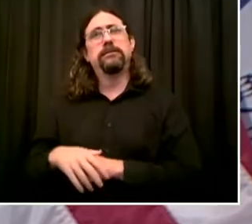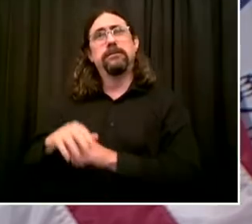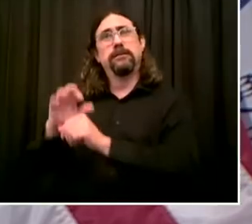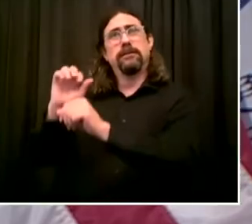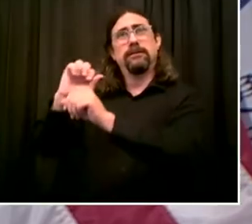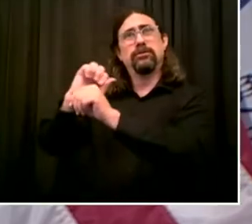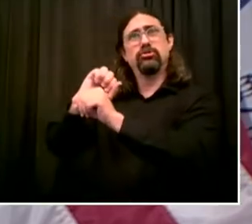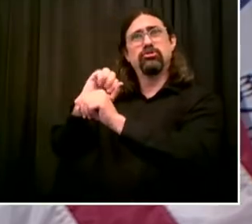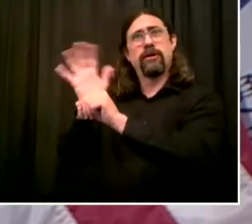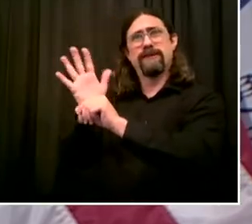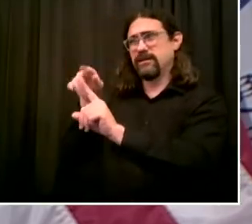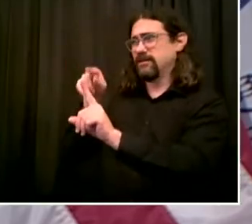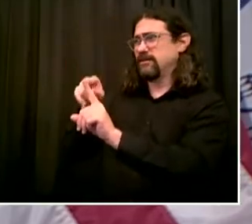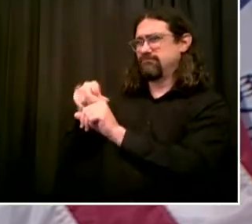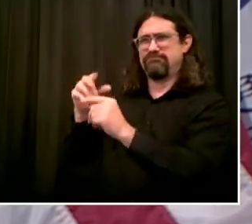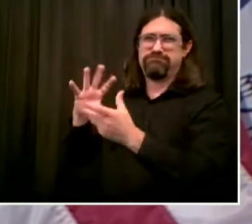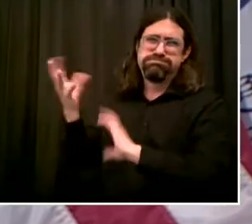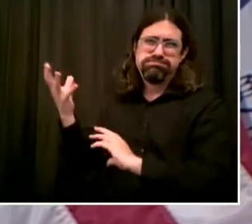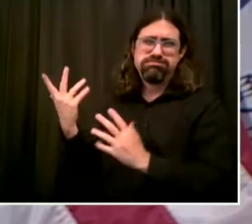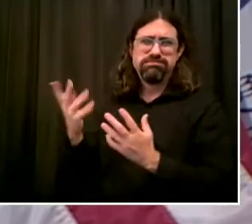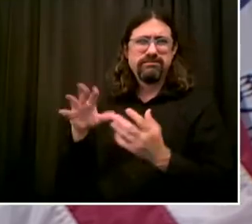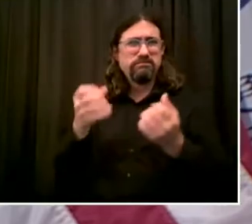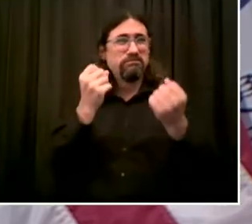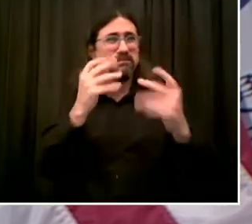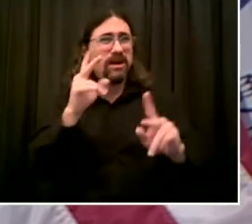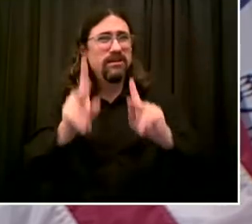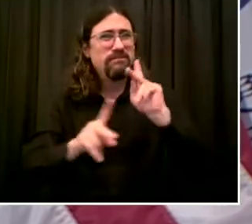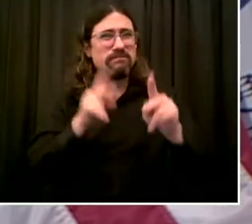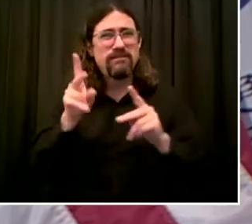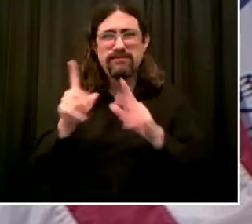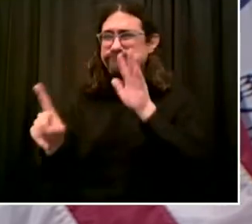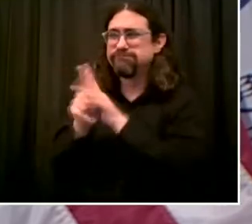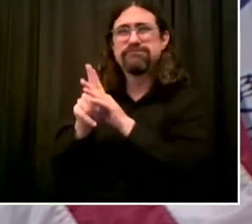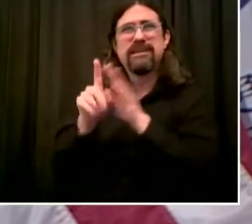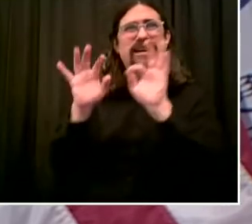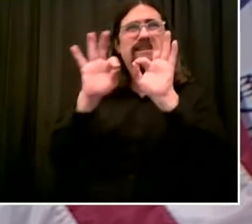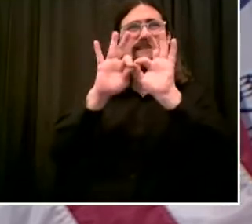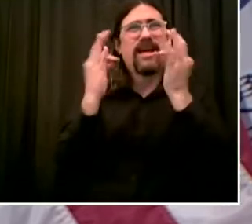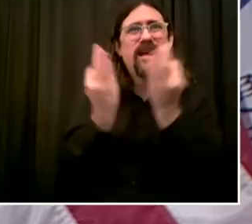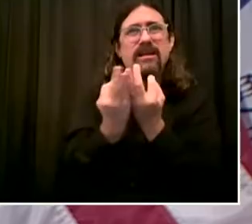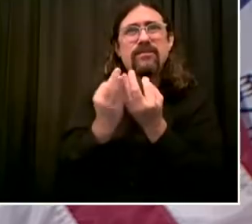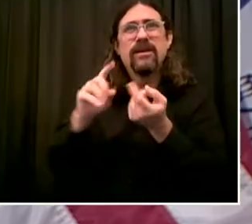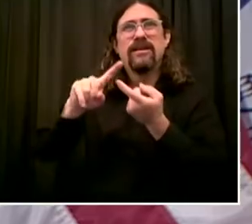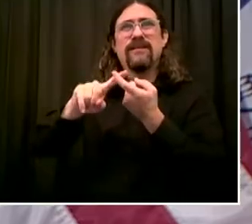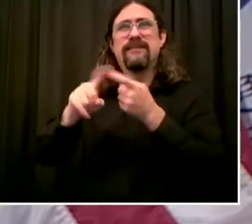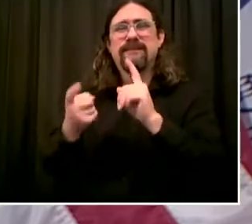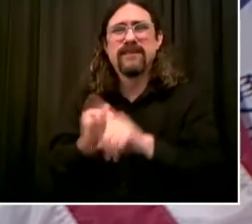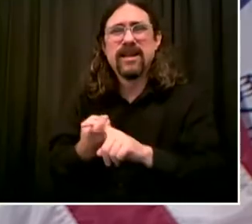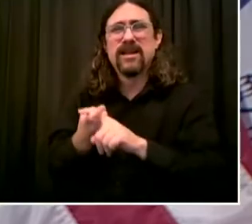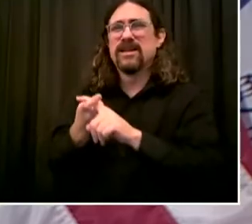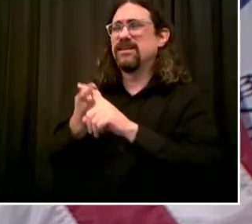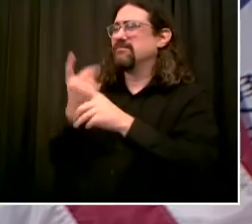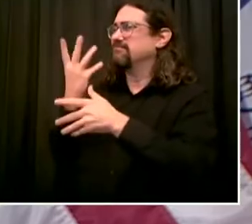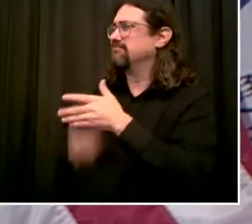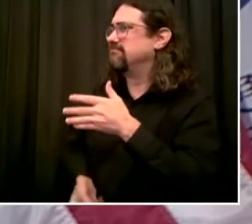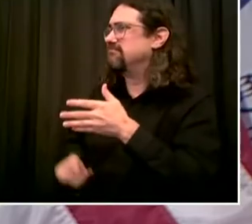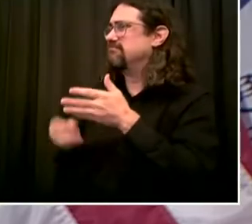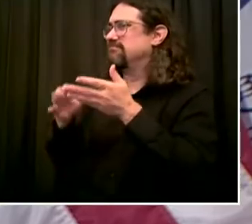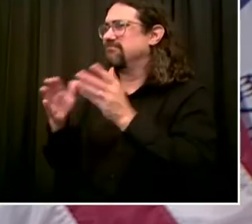FUNCTIONING. THE REALITY OF MONTHS AND MONTHS OF PEOPLES' LIVES BEING DISRUPTED. PEOPLE HAVE LOST THEIR